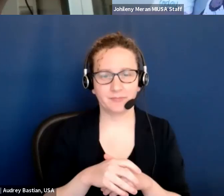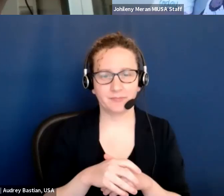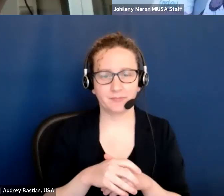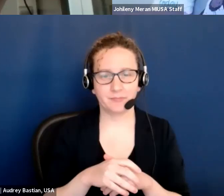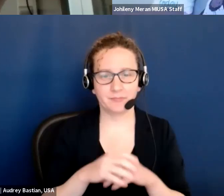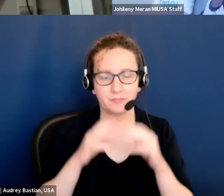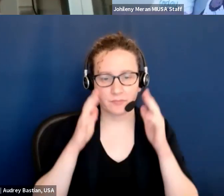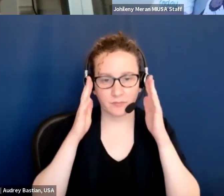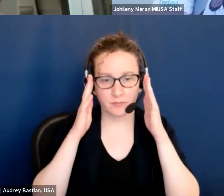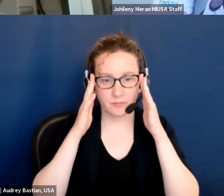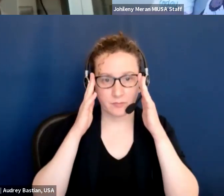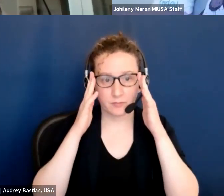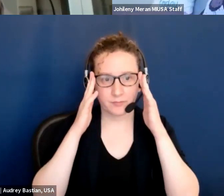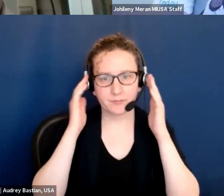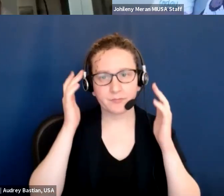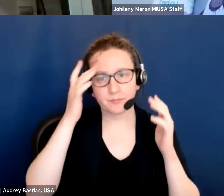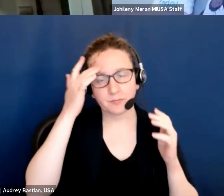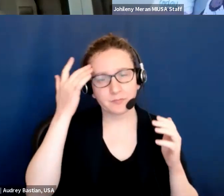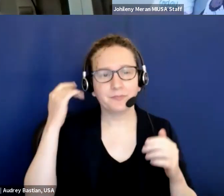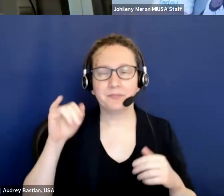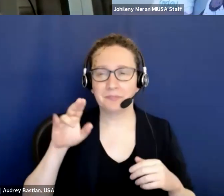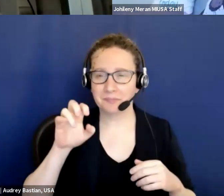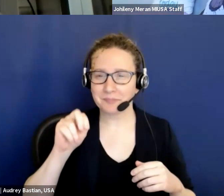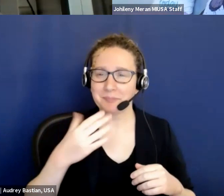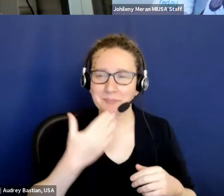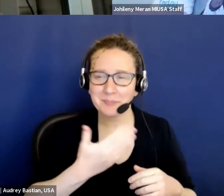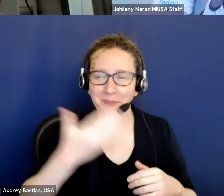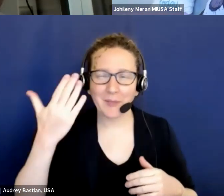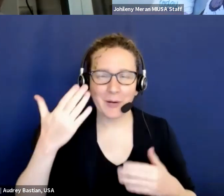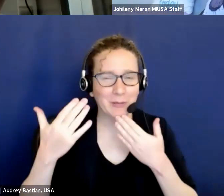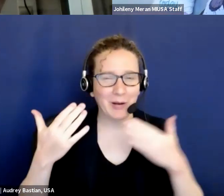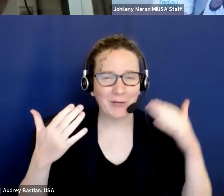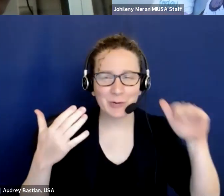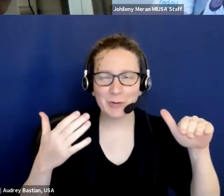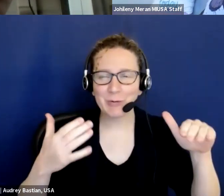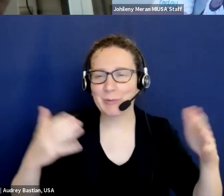Great, okay. Good morning, everybody, and good afternoon. Welcome to